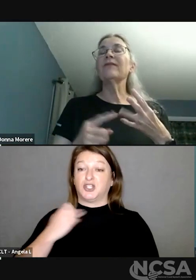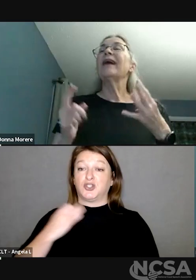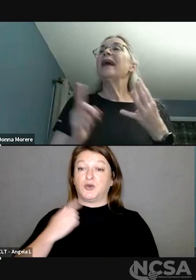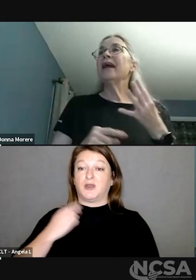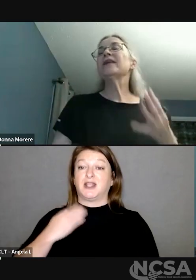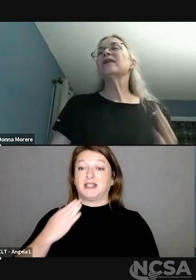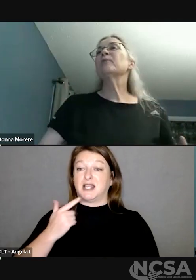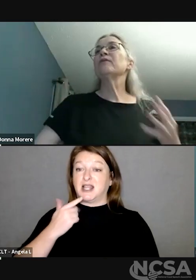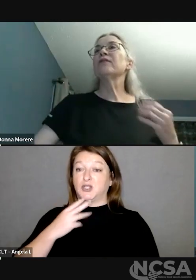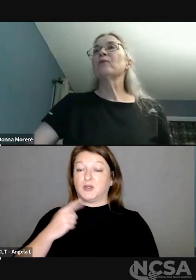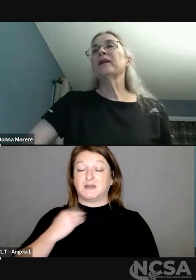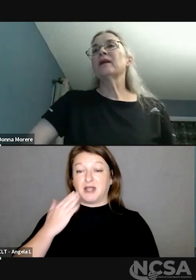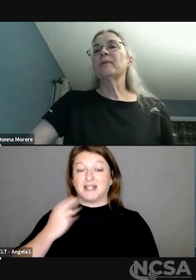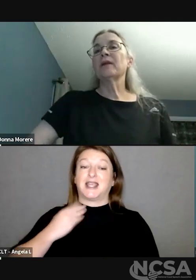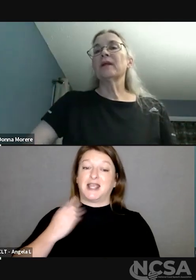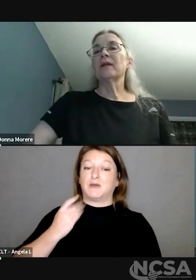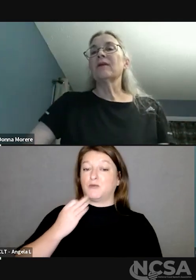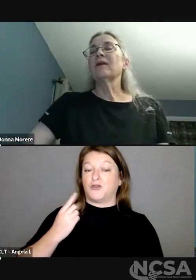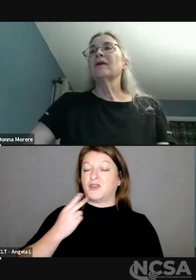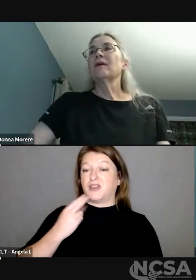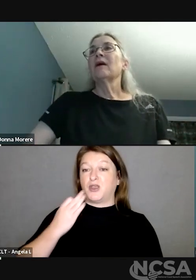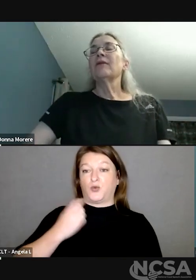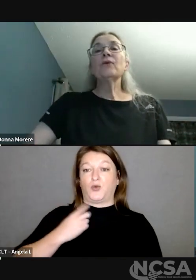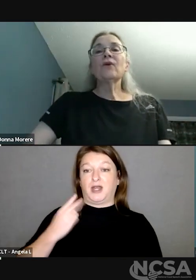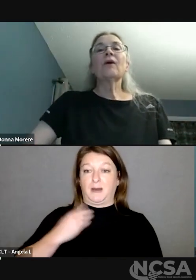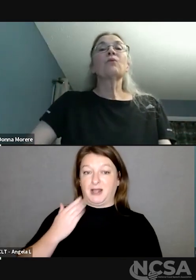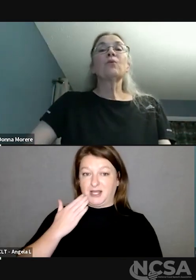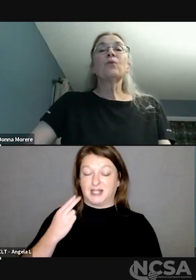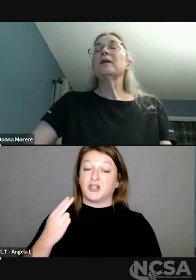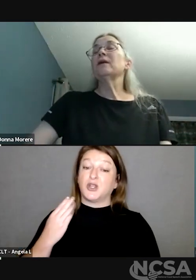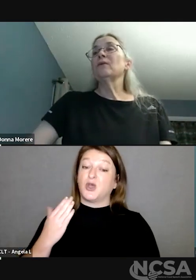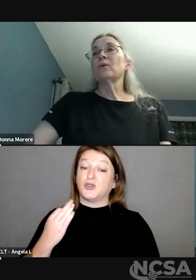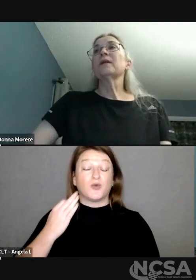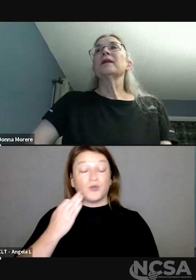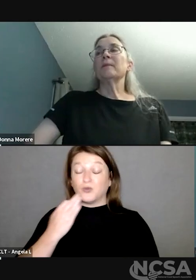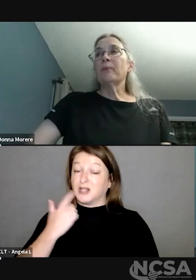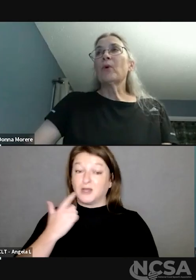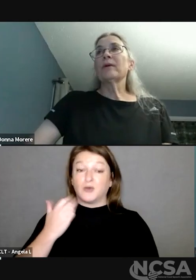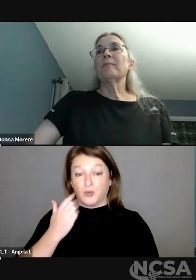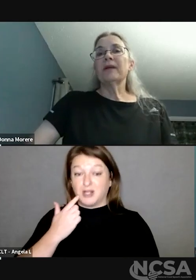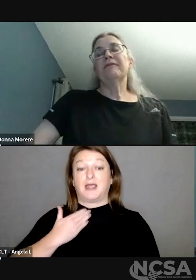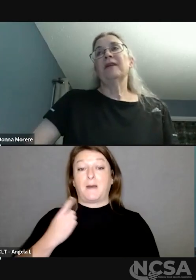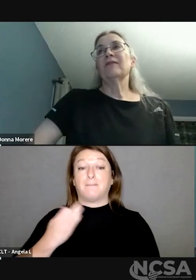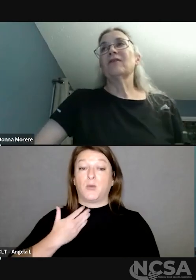and it improved their reading abilities. And those are really really important benefits